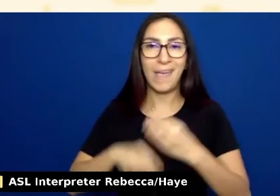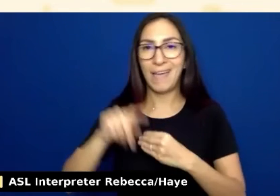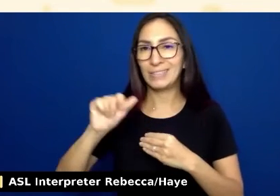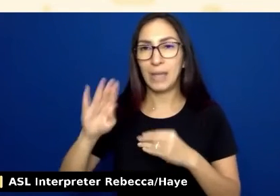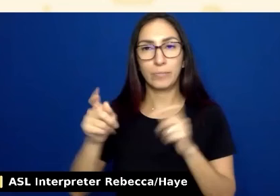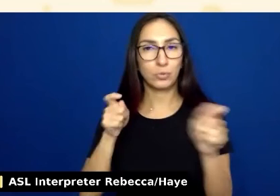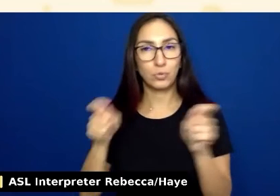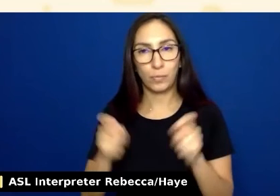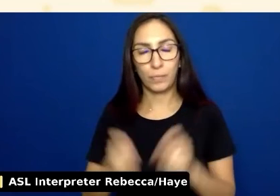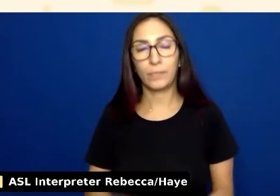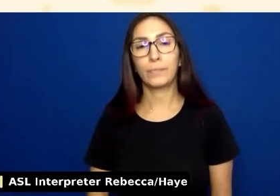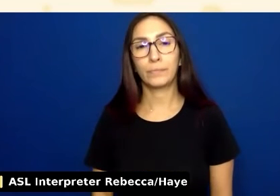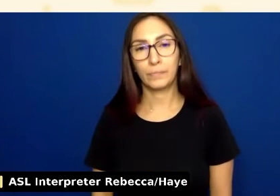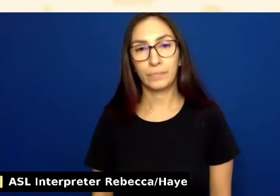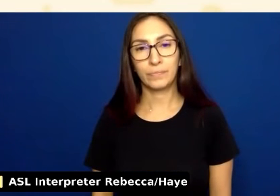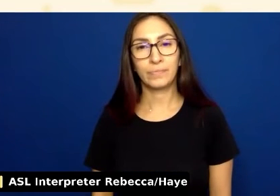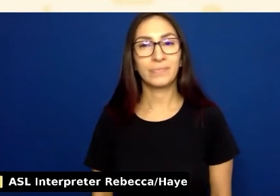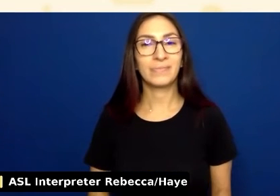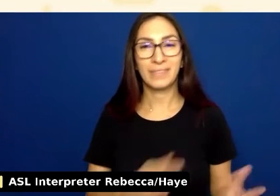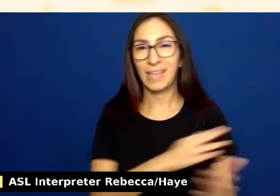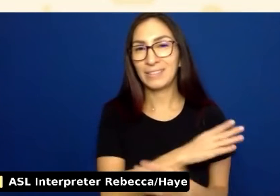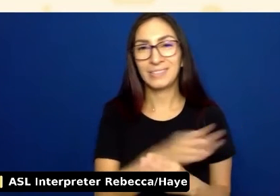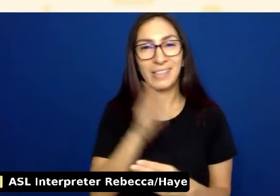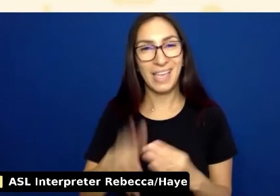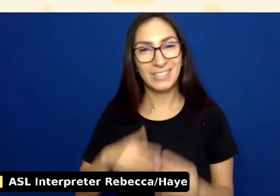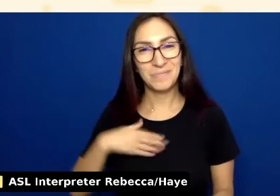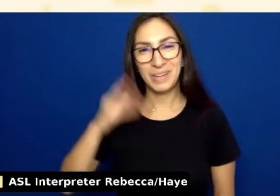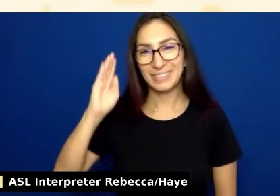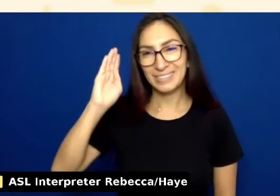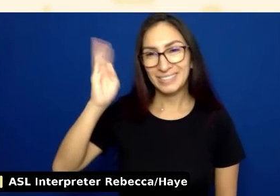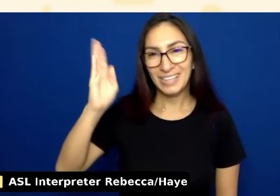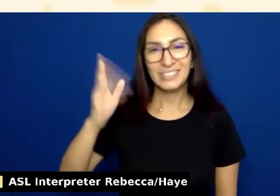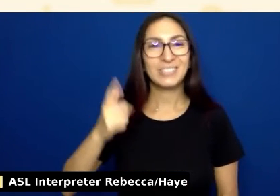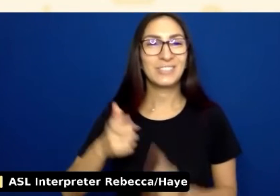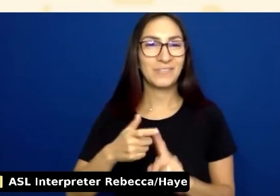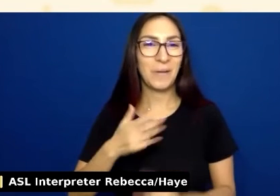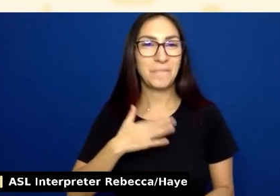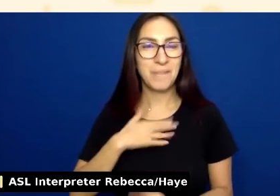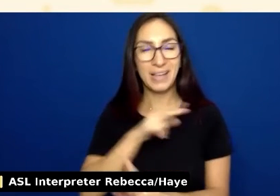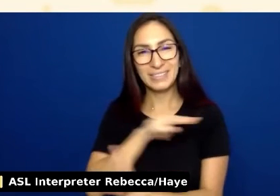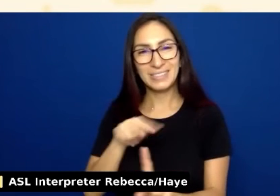With that, we come to the end of the session. From my side, obviously, if there are any questions, I'll be happy